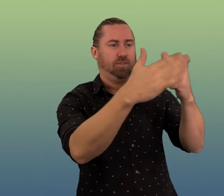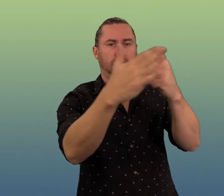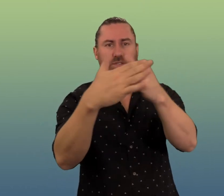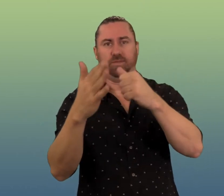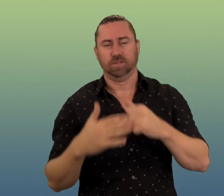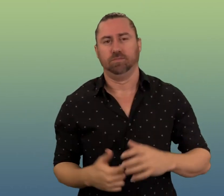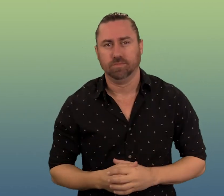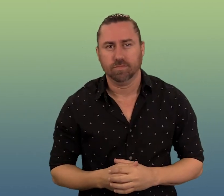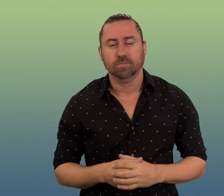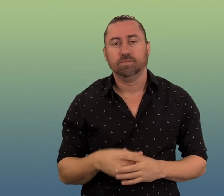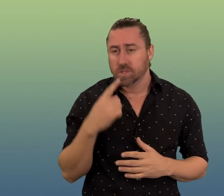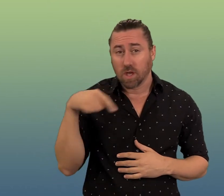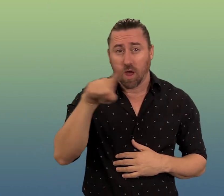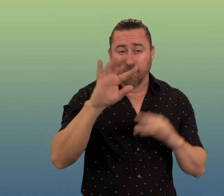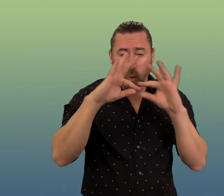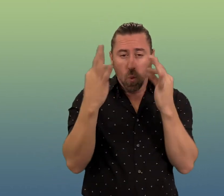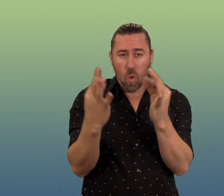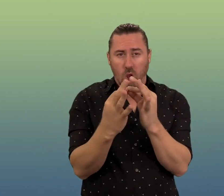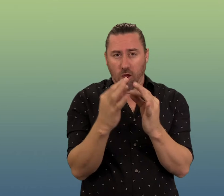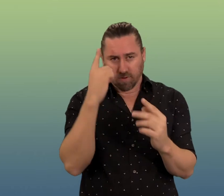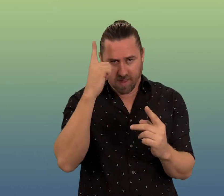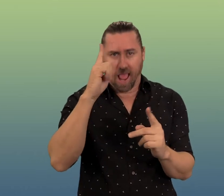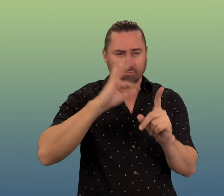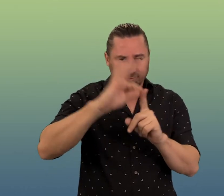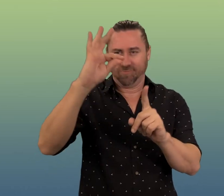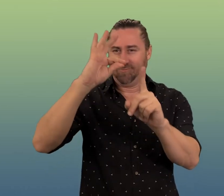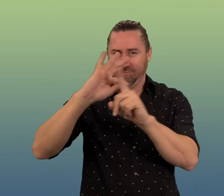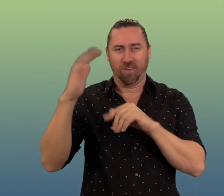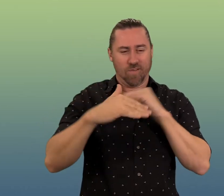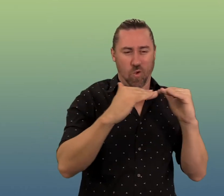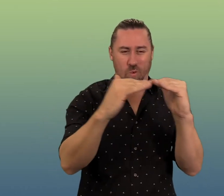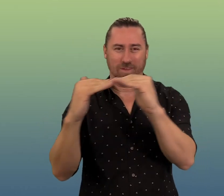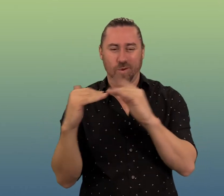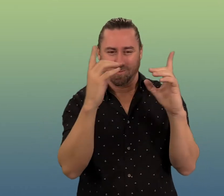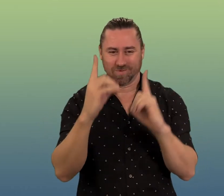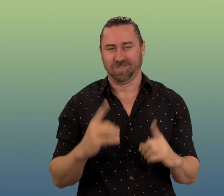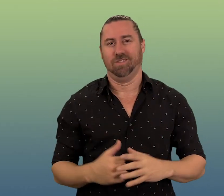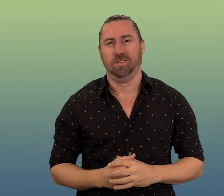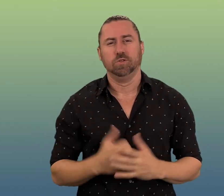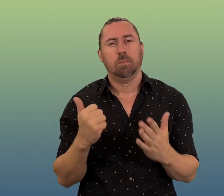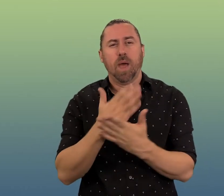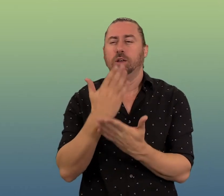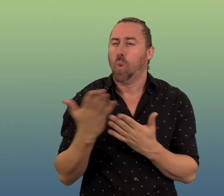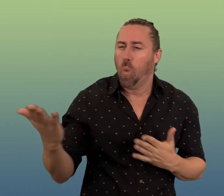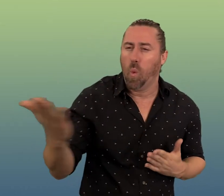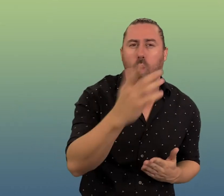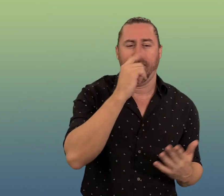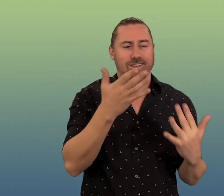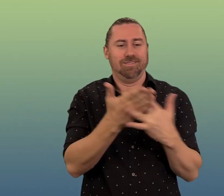Reputations of organisations applying universal design is improved. Accessibility to everyone